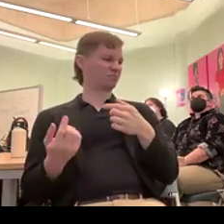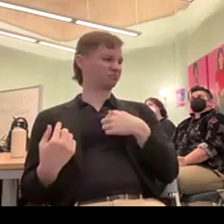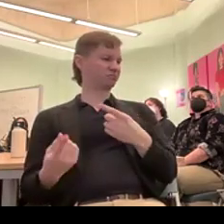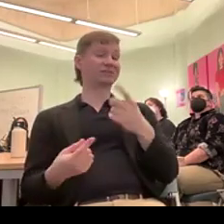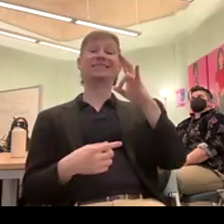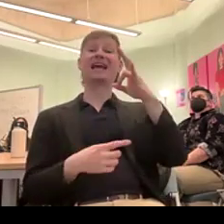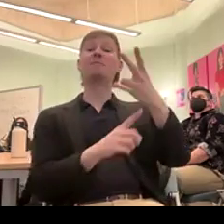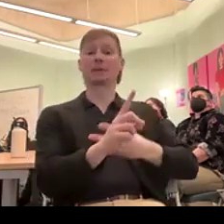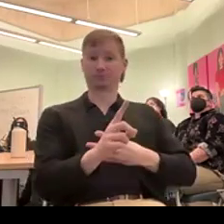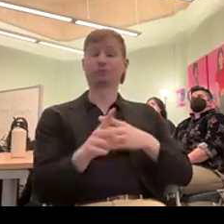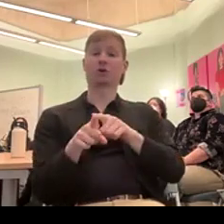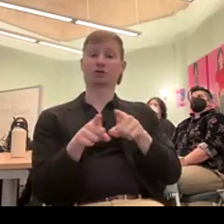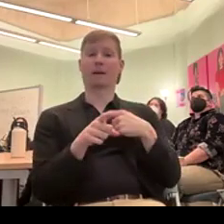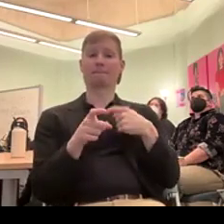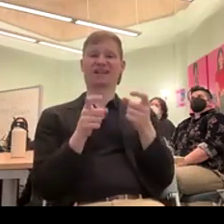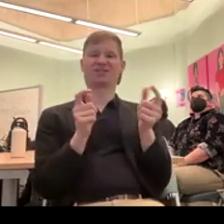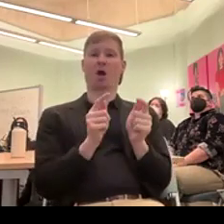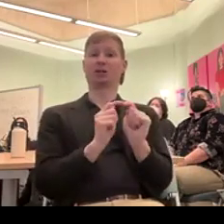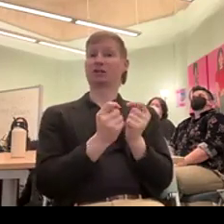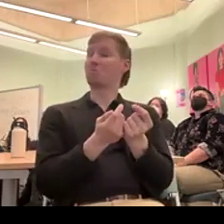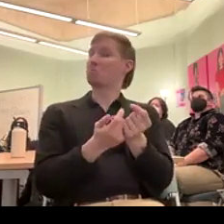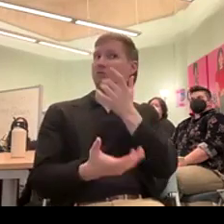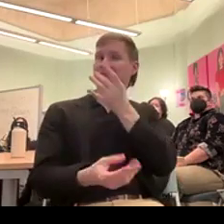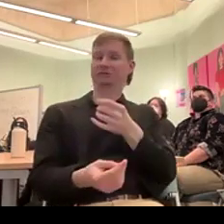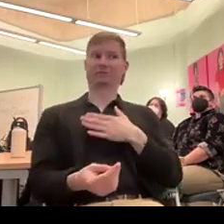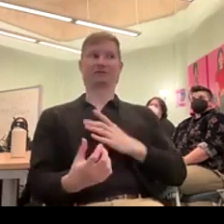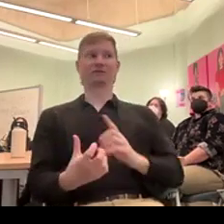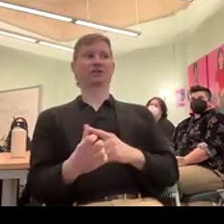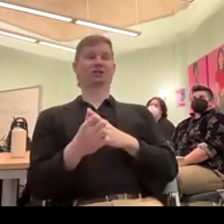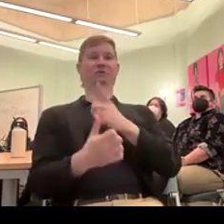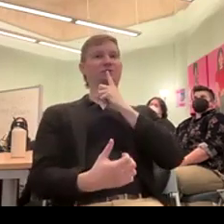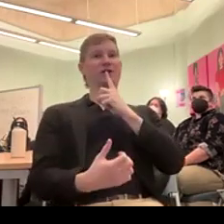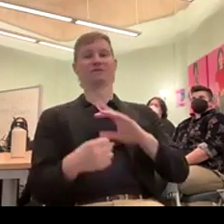current job situation. I've been there for about seven months. I'm also a manager of a small team,